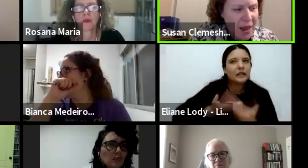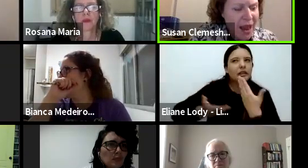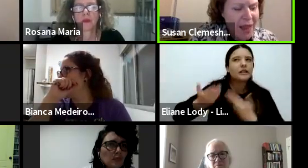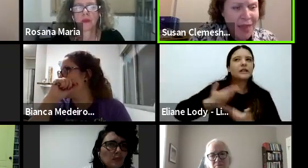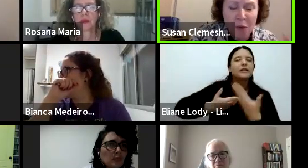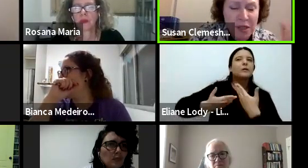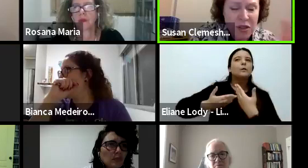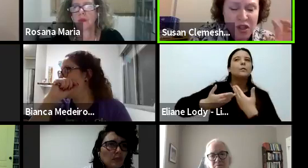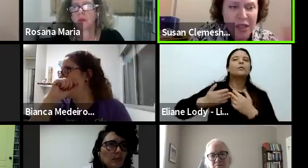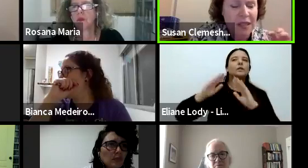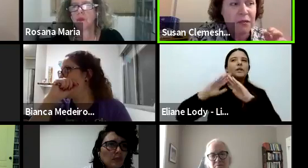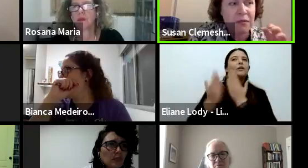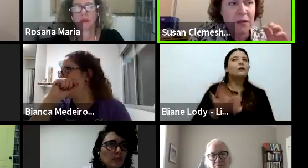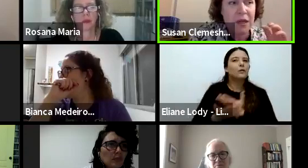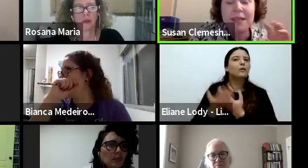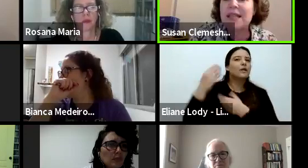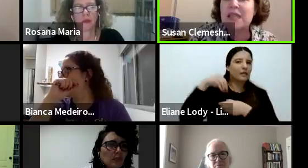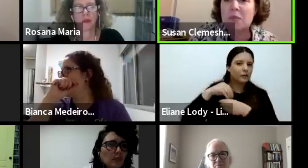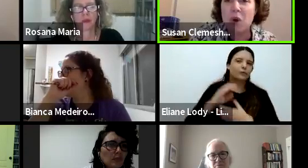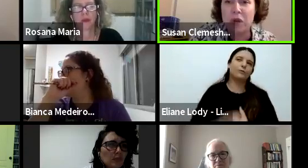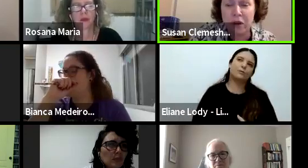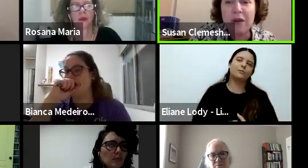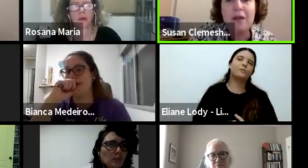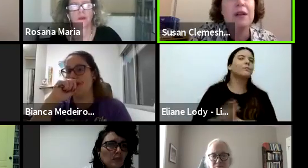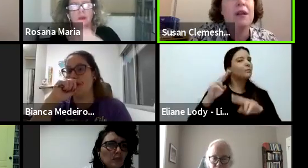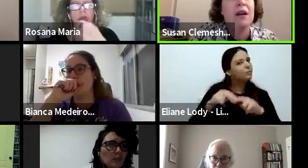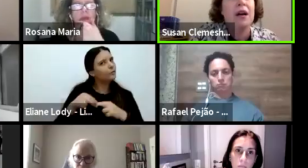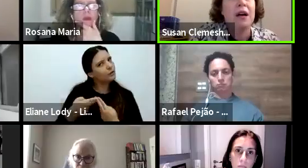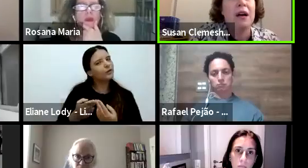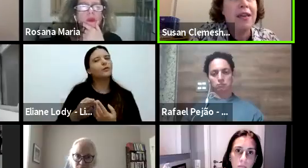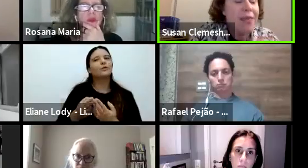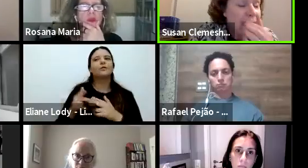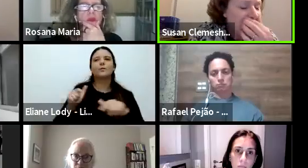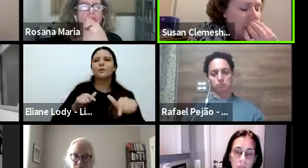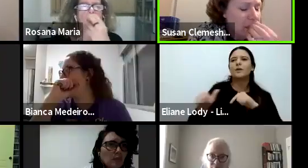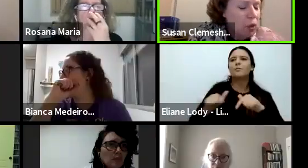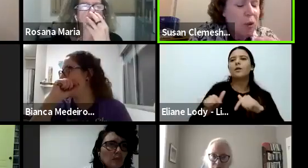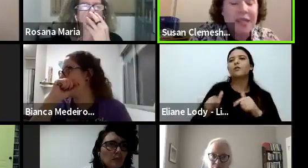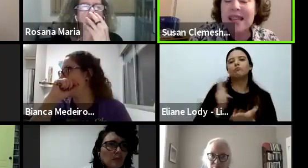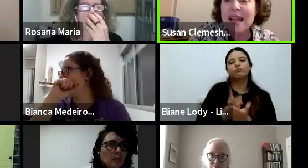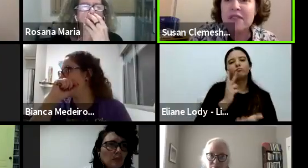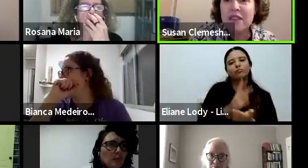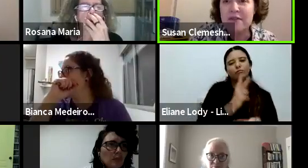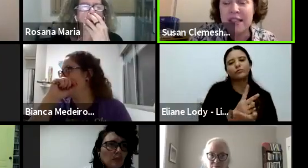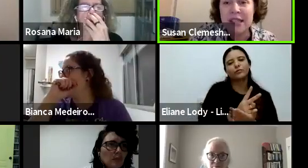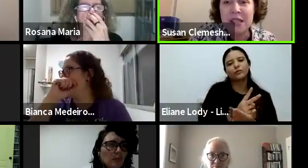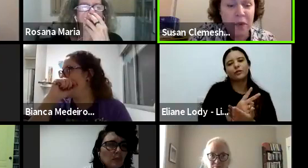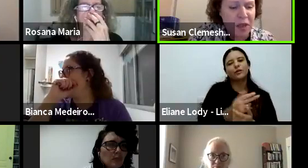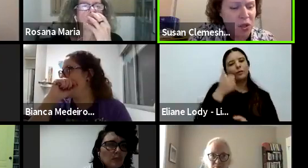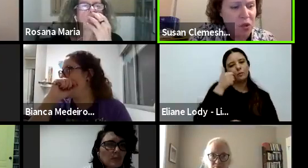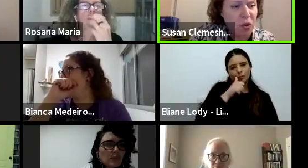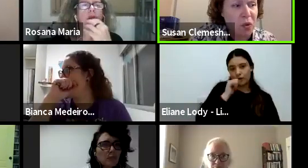me or or the interaction we had in them, so. , um, and that was , um, and that was just a um, and that was just a testimonial.